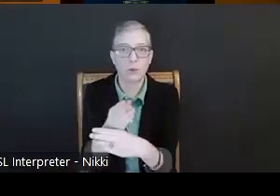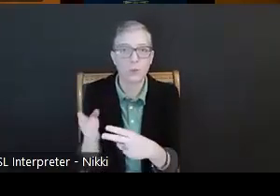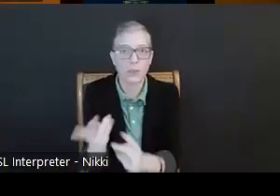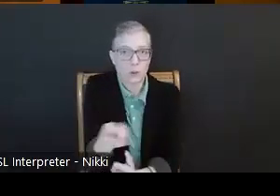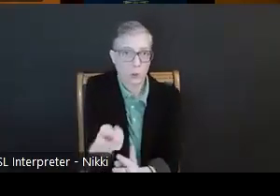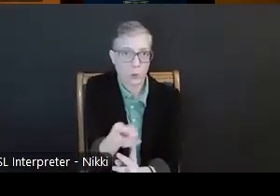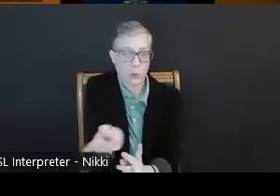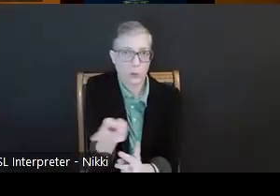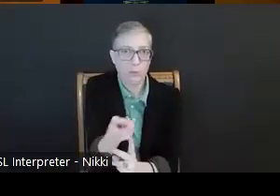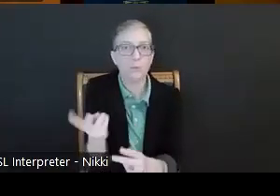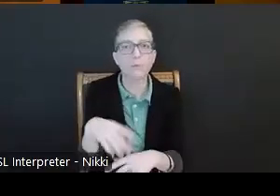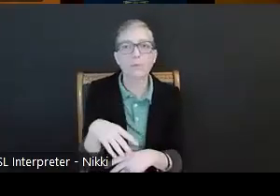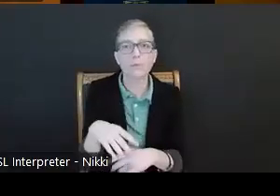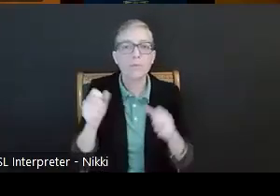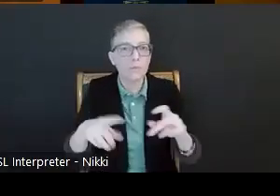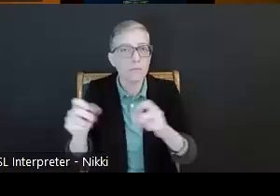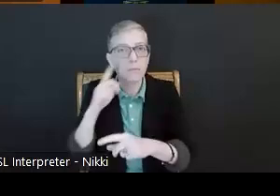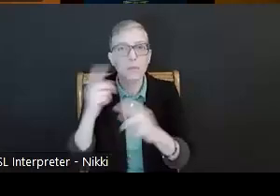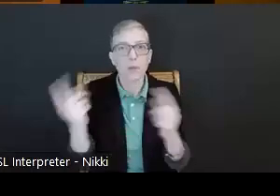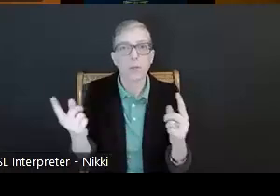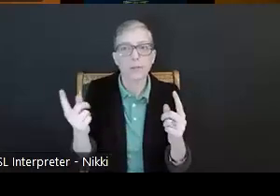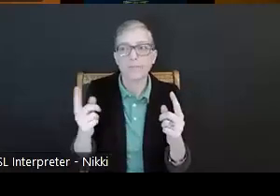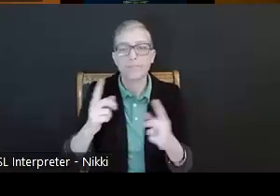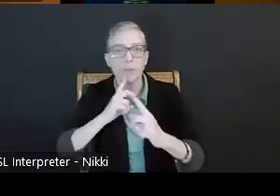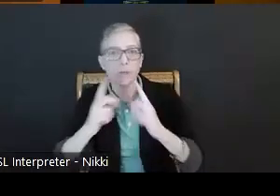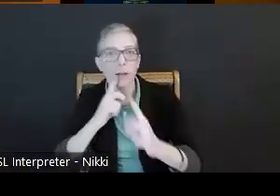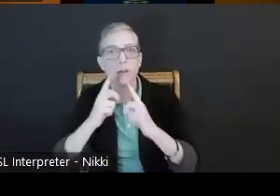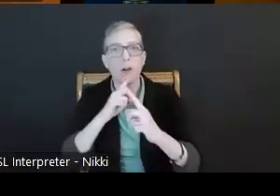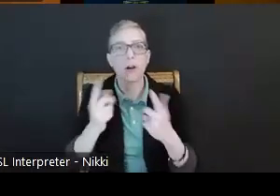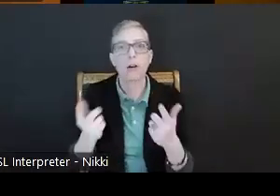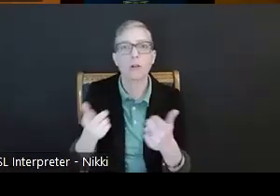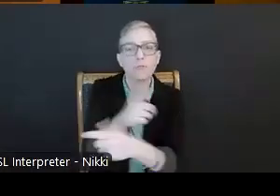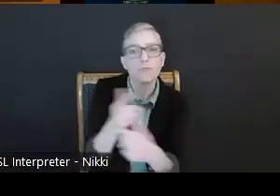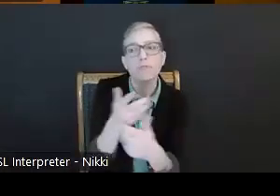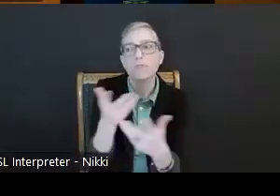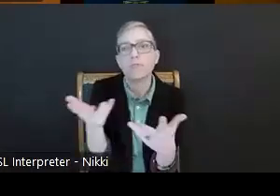and share their perceptions of one another um and I will share a few examples in a little bit